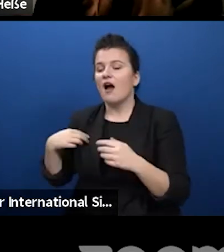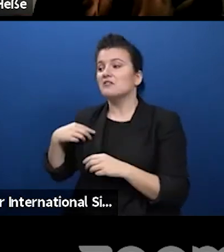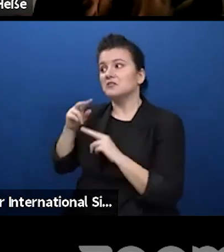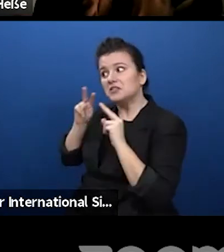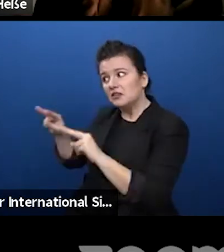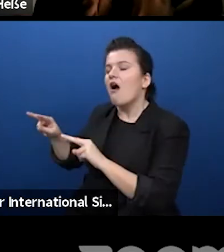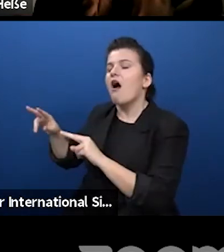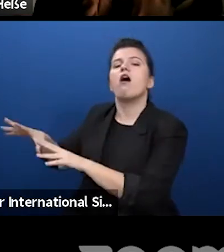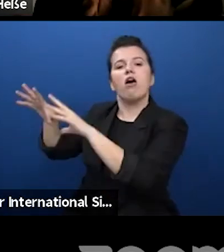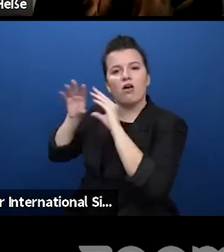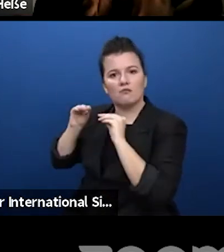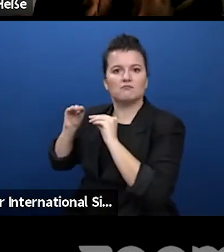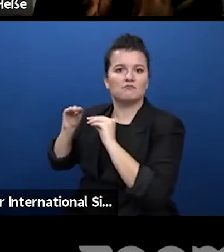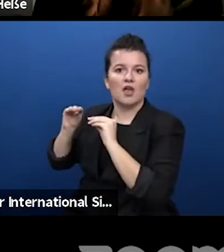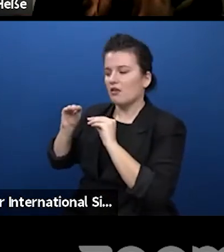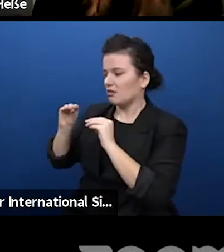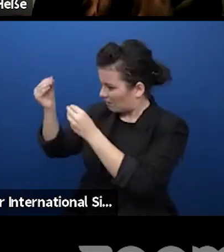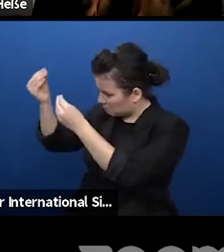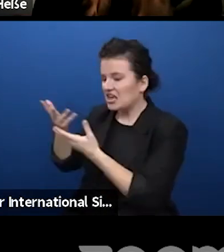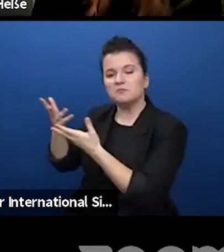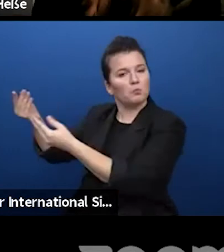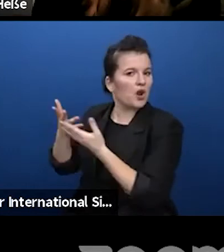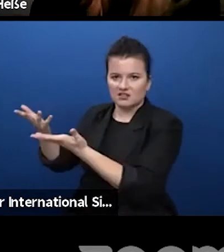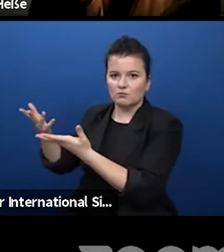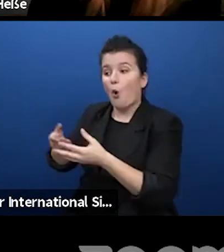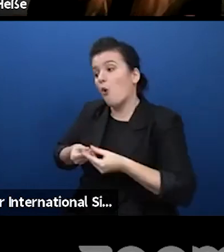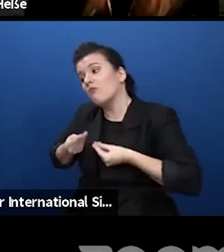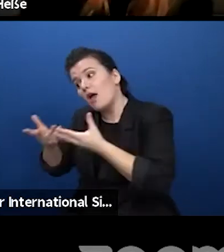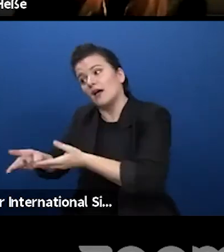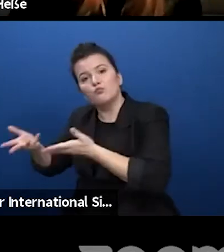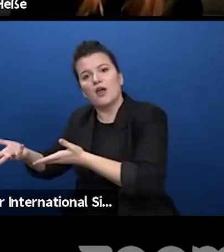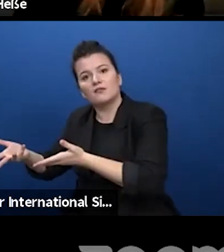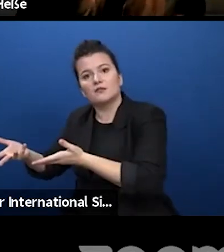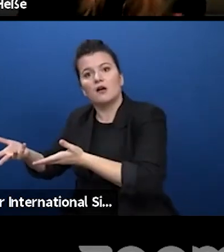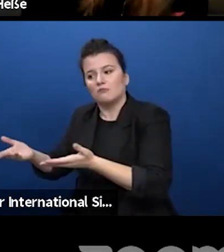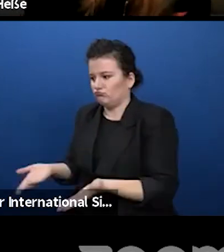allow those to be expressed in the space and we don't necessarily have to walk away with a